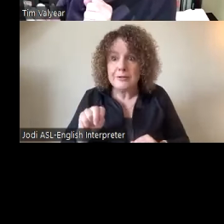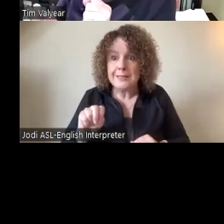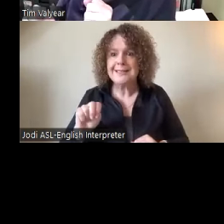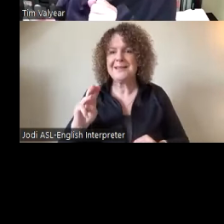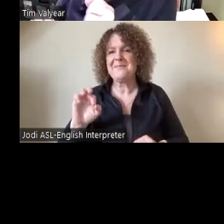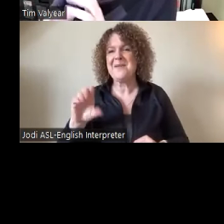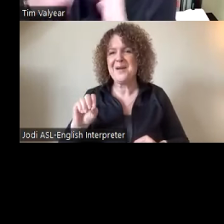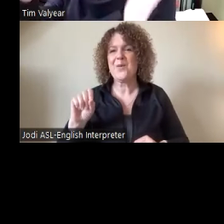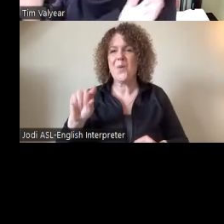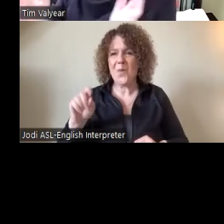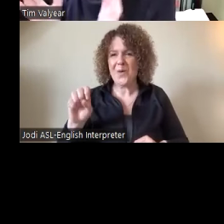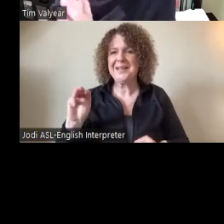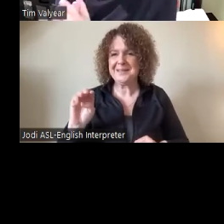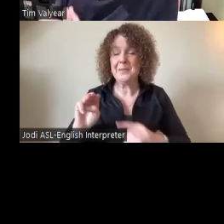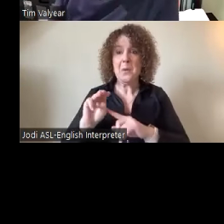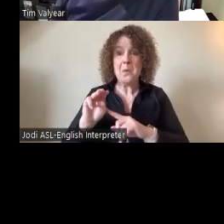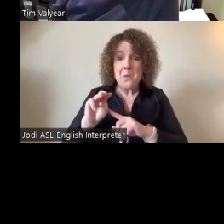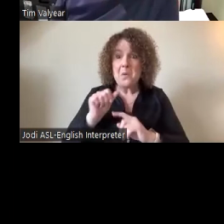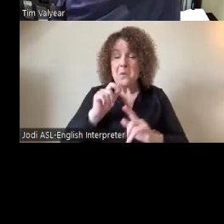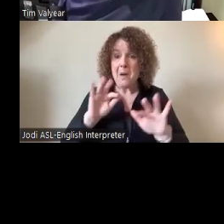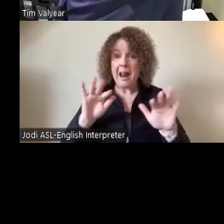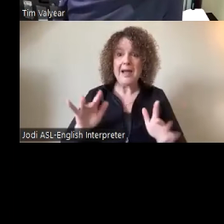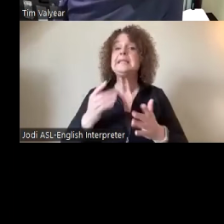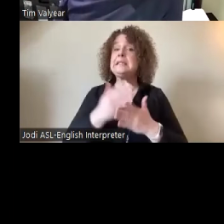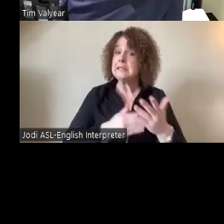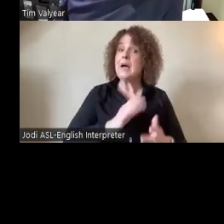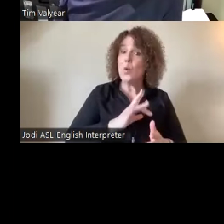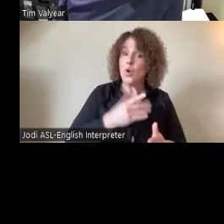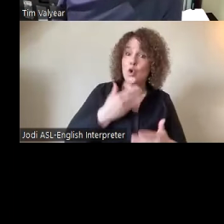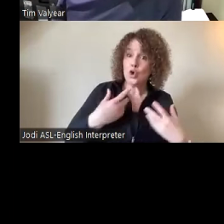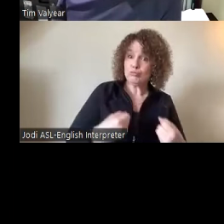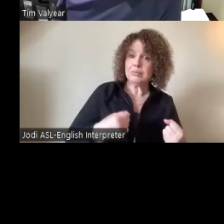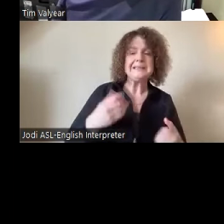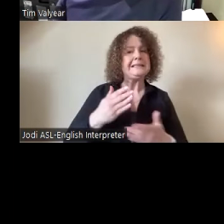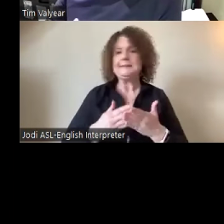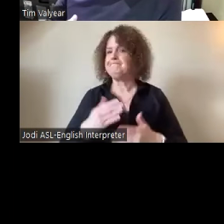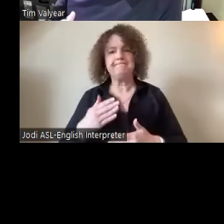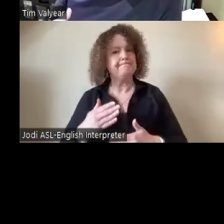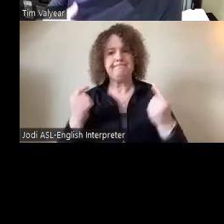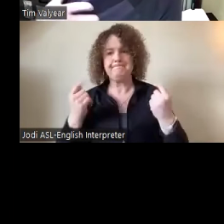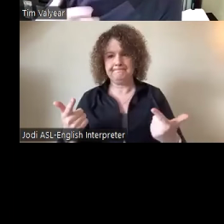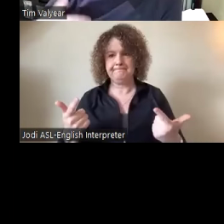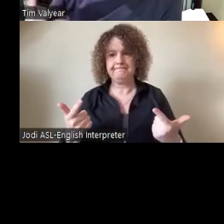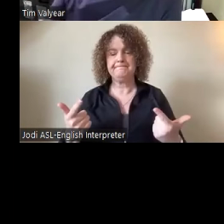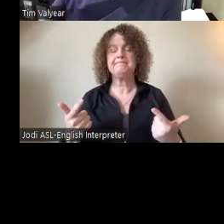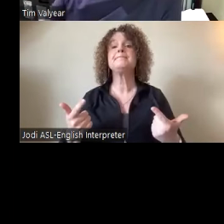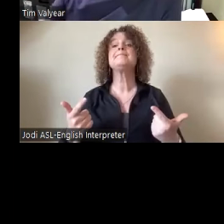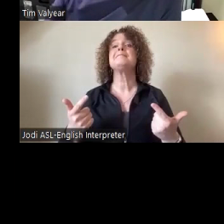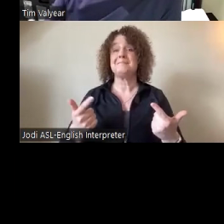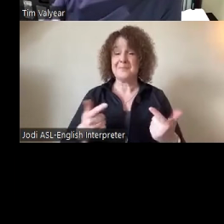our hands alone, we carry 10, 000 to 10 million microorganisms. Our bodies have over 100 trillion